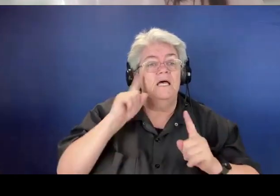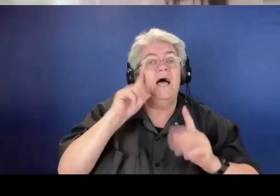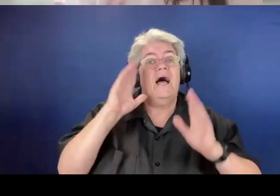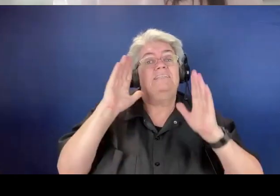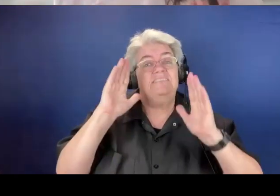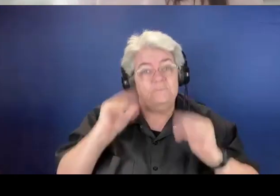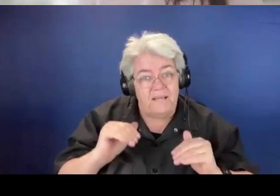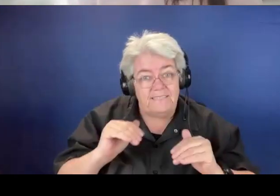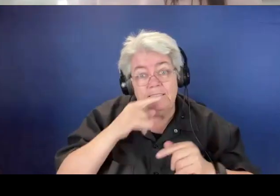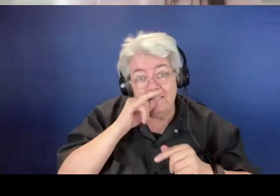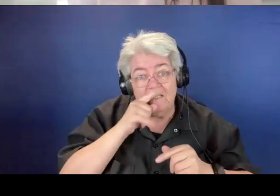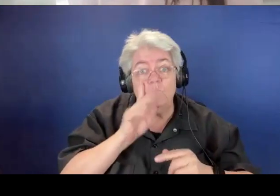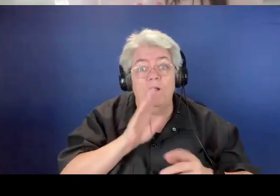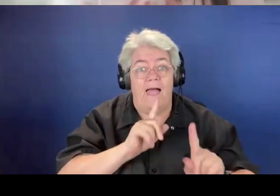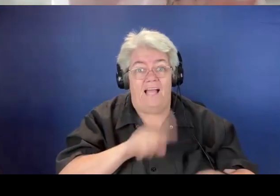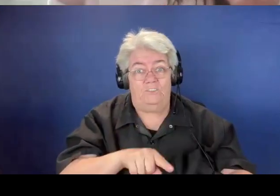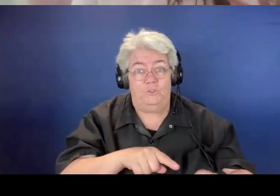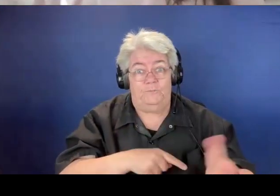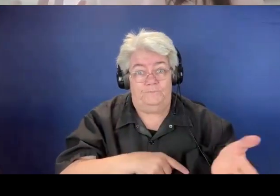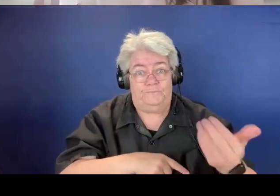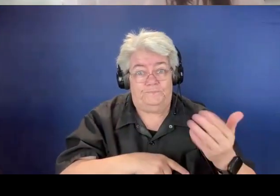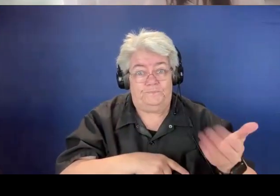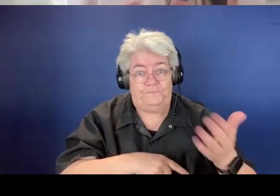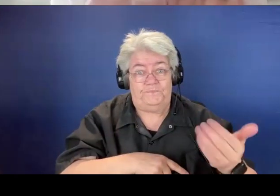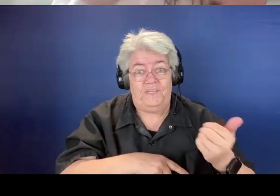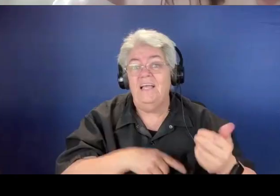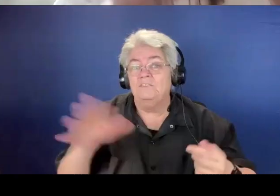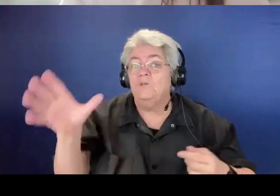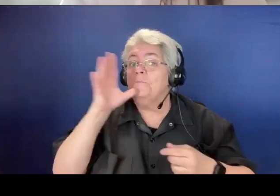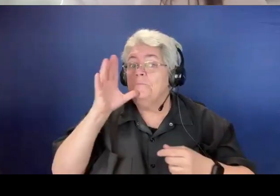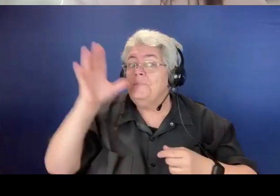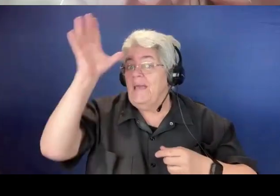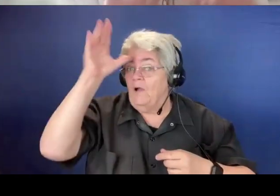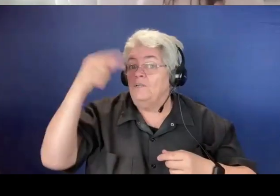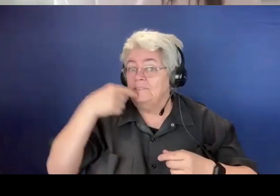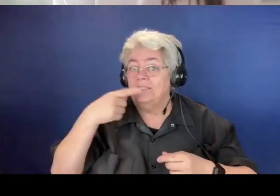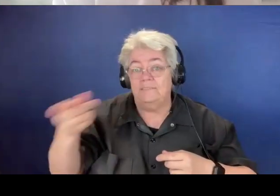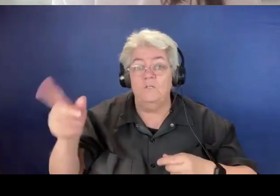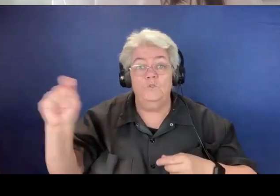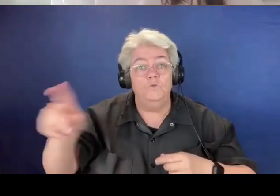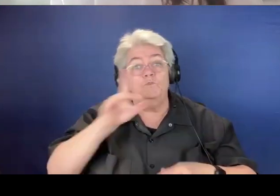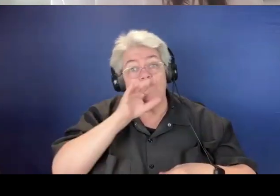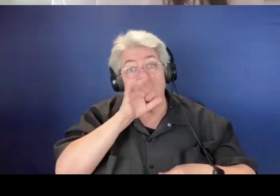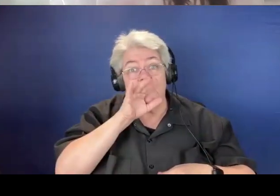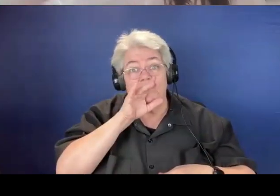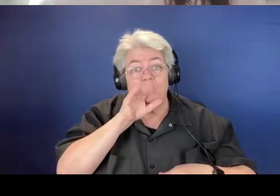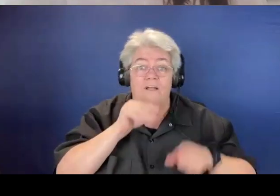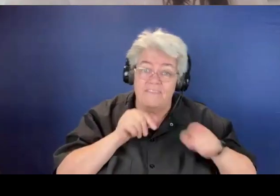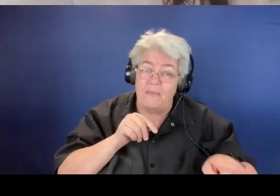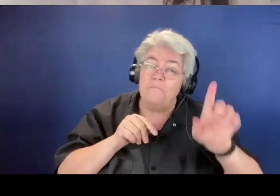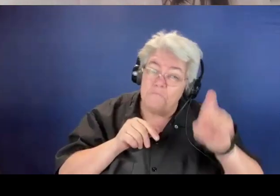language with that child. Right? So that the parent understands that there is an expectation for that child to utilize language.